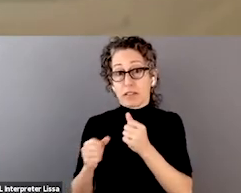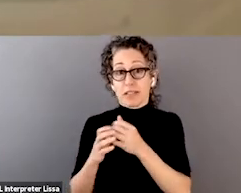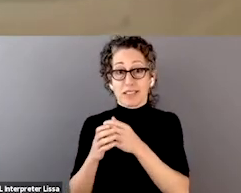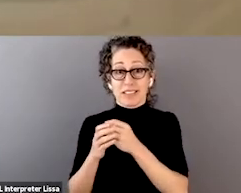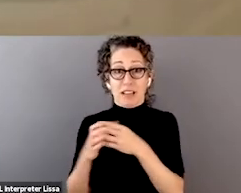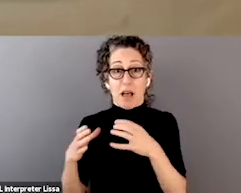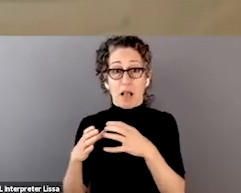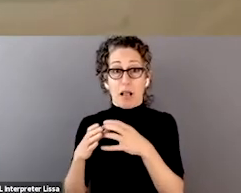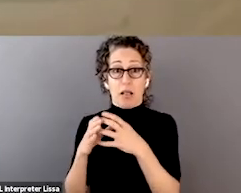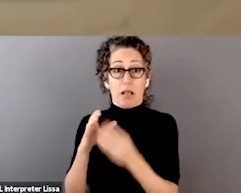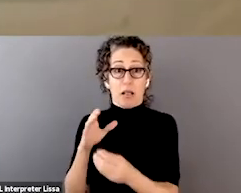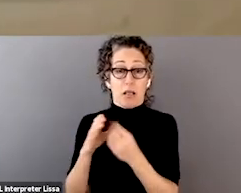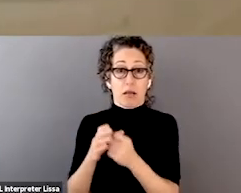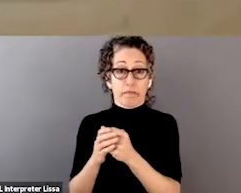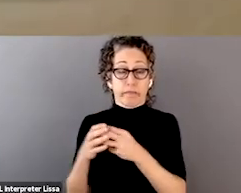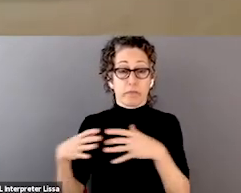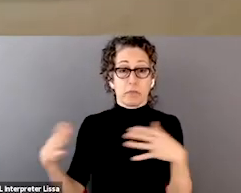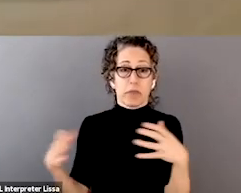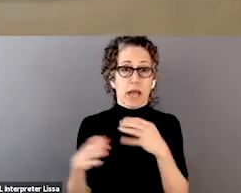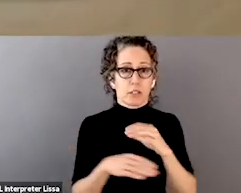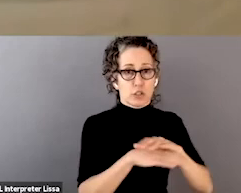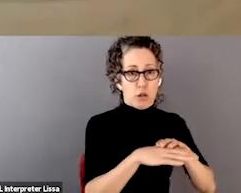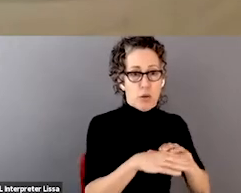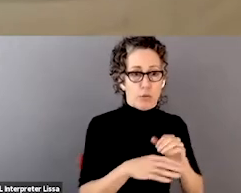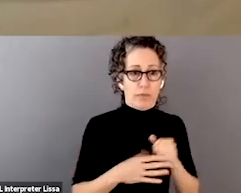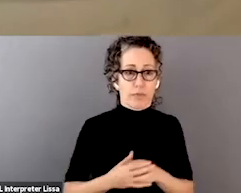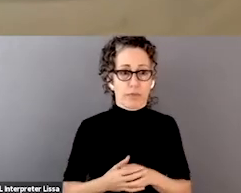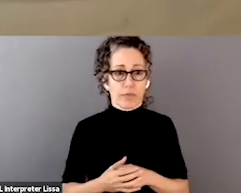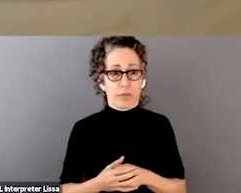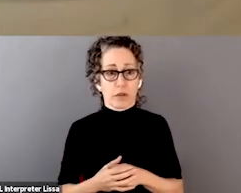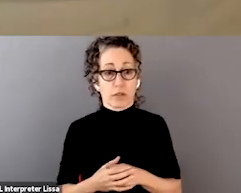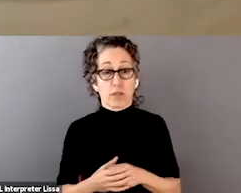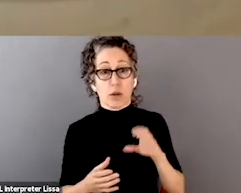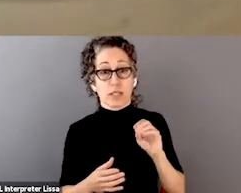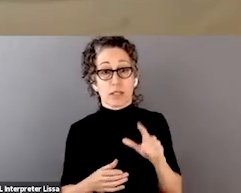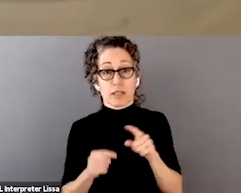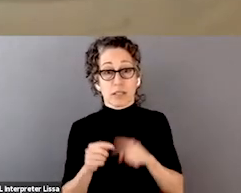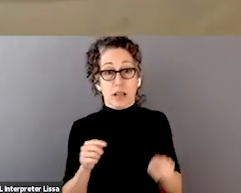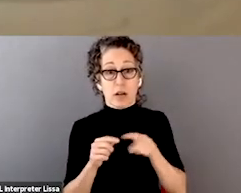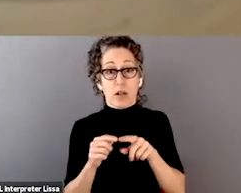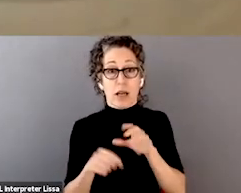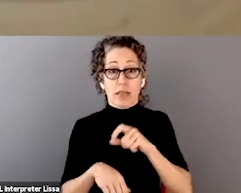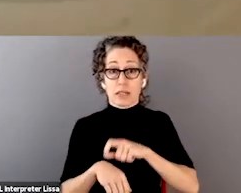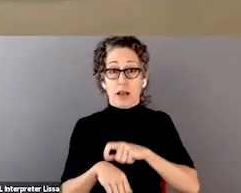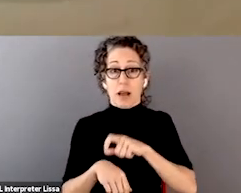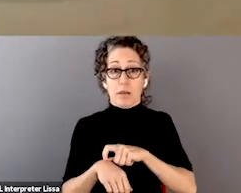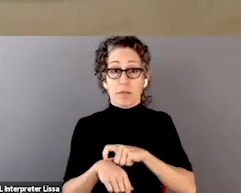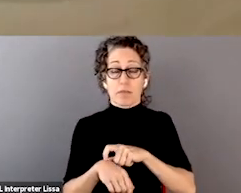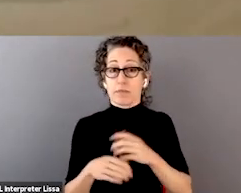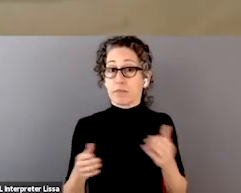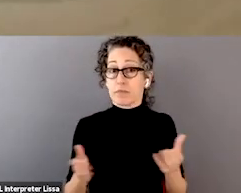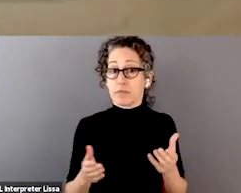Plus, we have looked at how correlated their cell cycle times are in more than 5,000 lineage trees spanning up